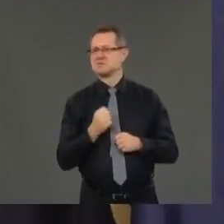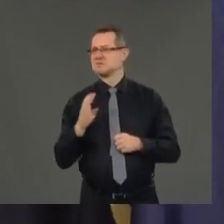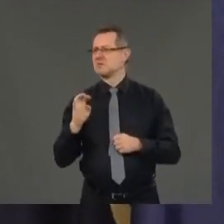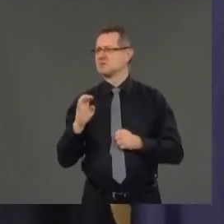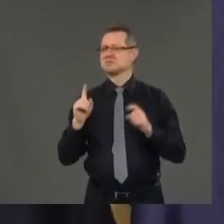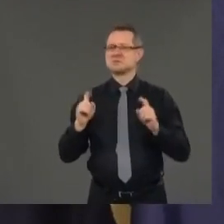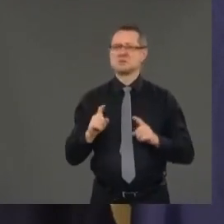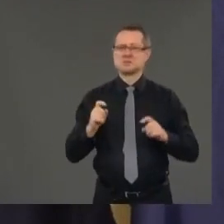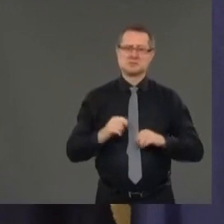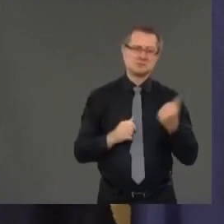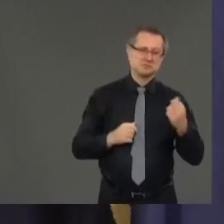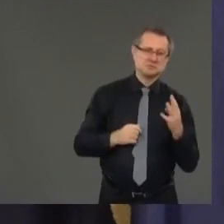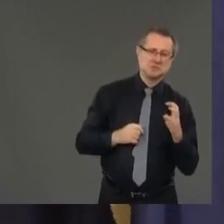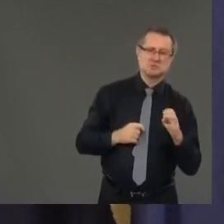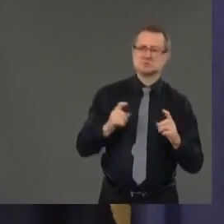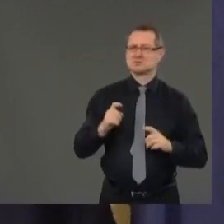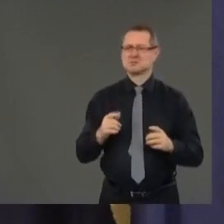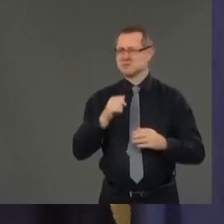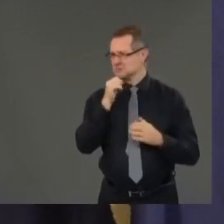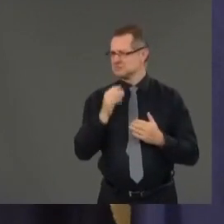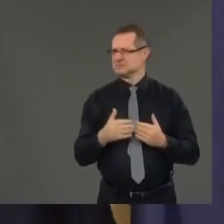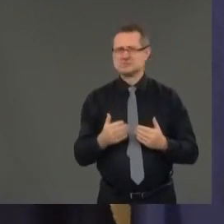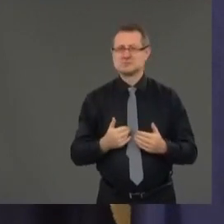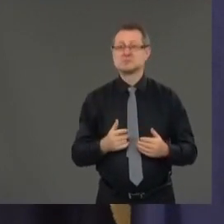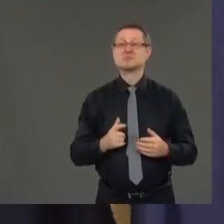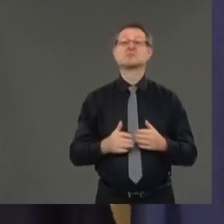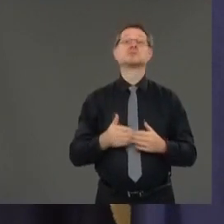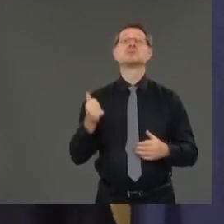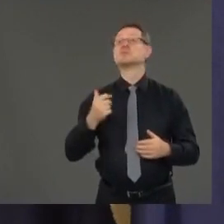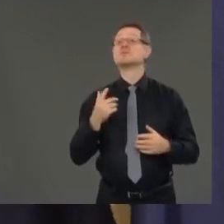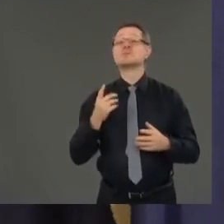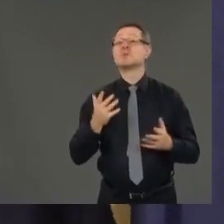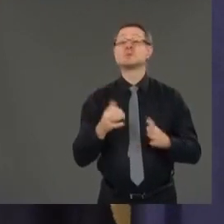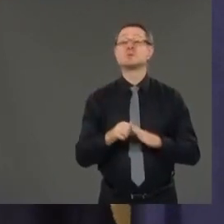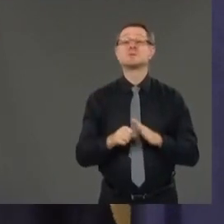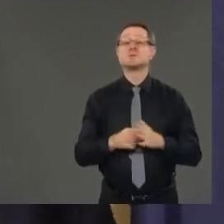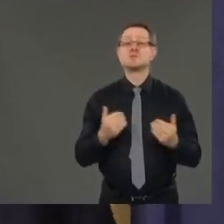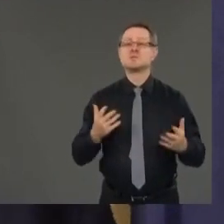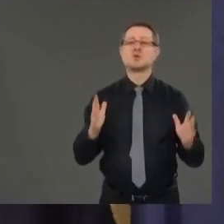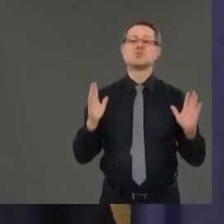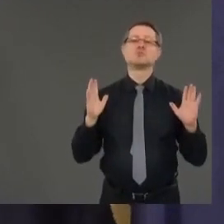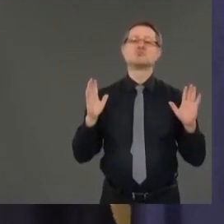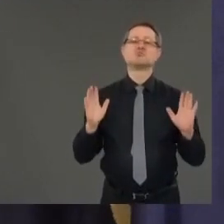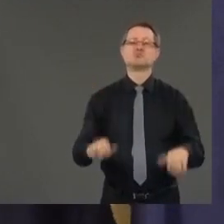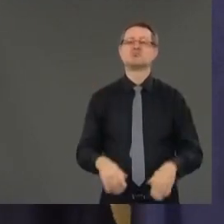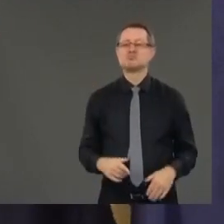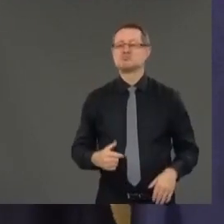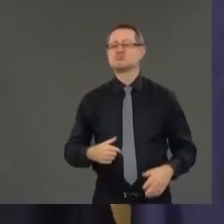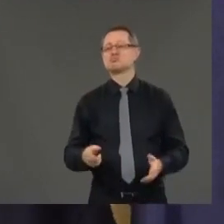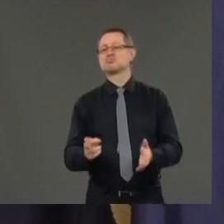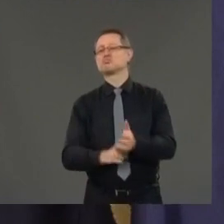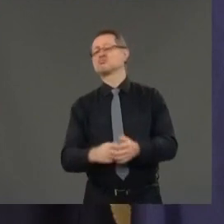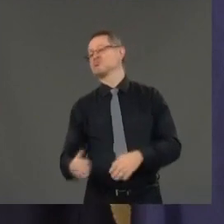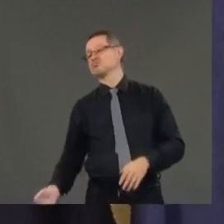GO ORGANIZE 200 LABS. EACH LAB IS SMALL. YOU'RE ONLY GETTING 400 TESTS HERE, 400 TESTS HERE.